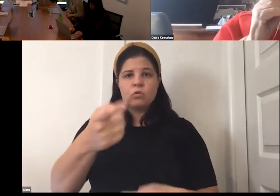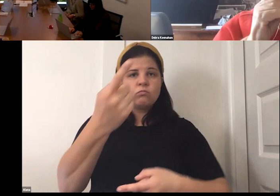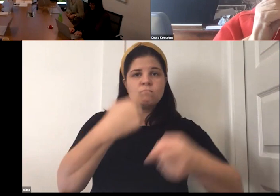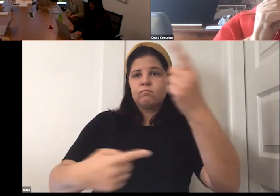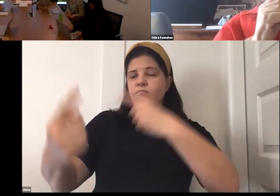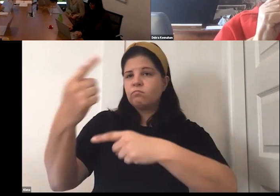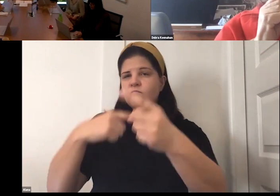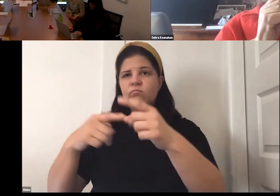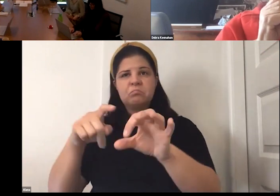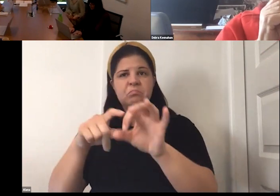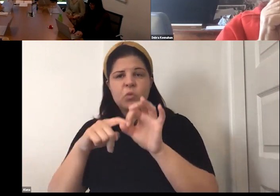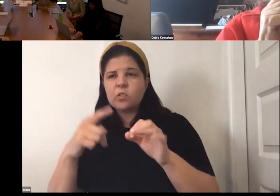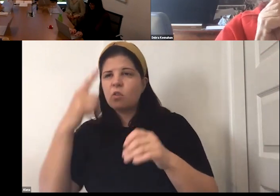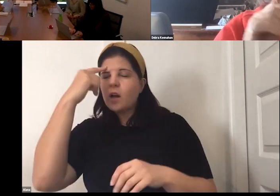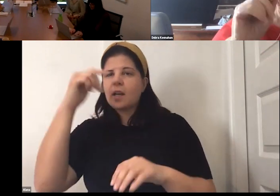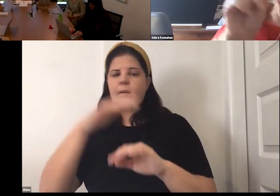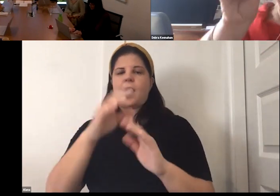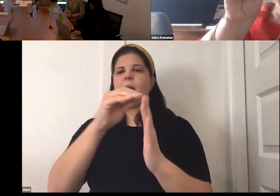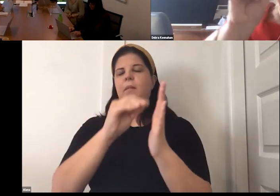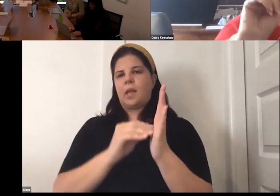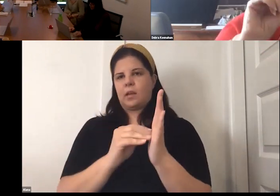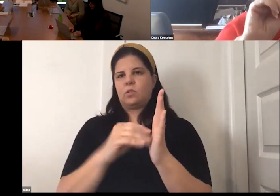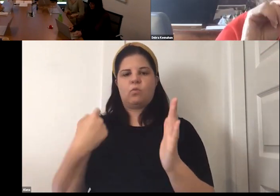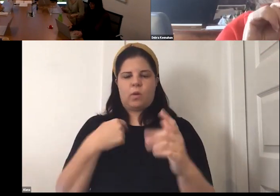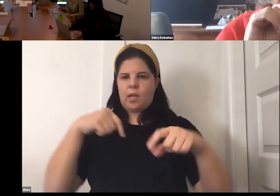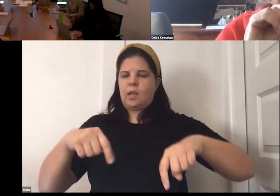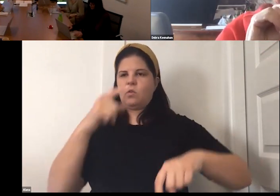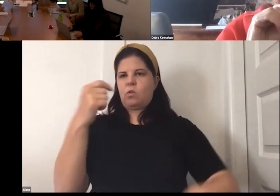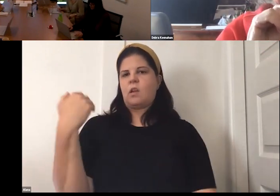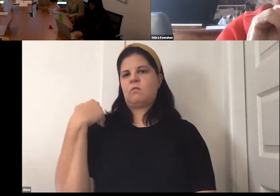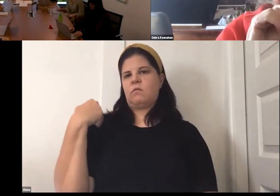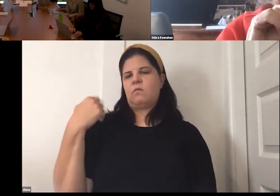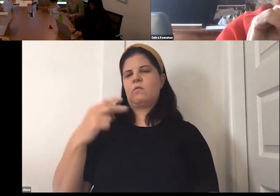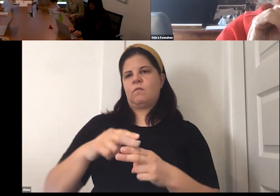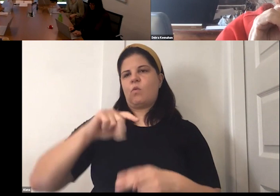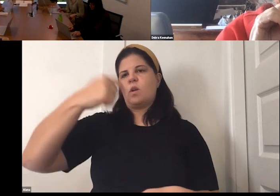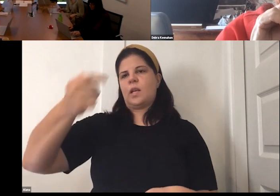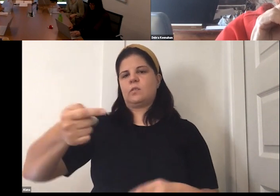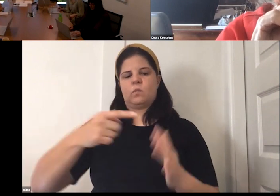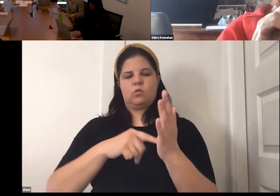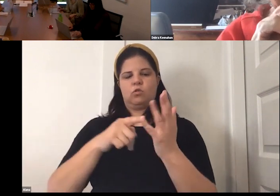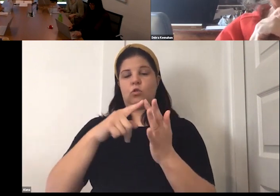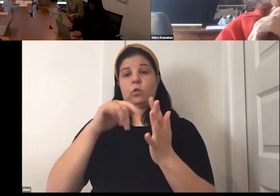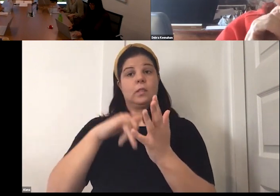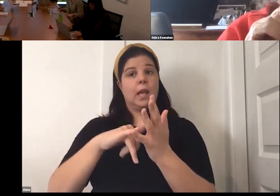putting in an application to the next round, which is Tuesday April 13.